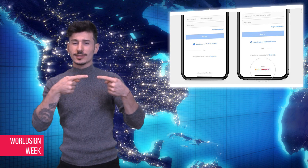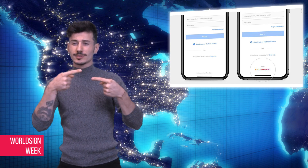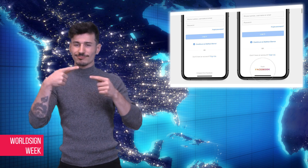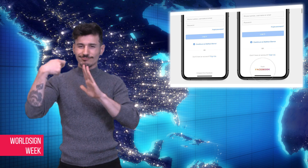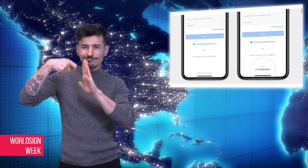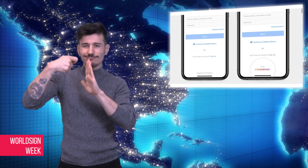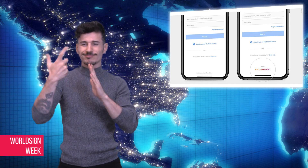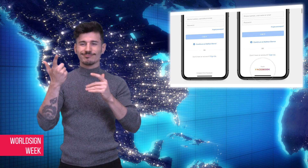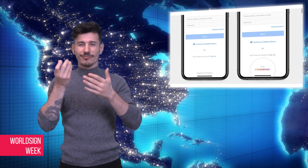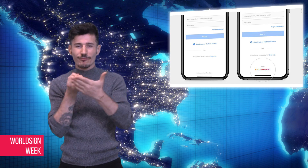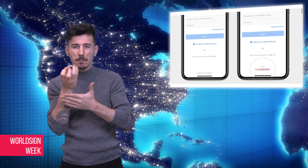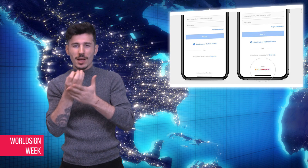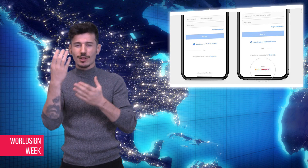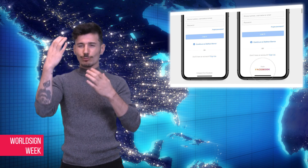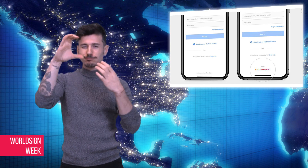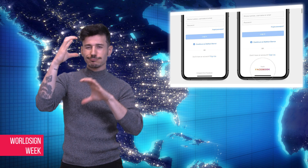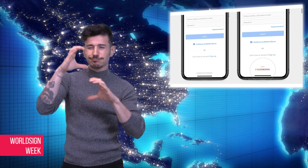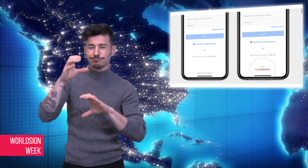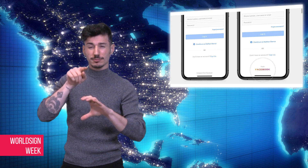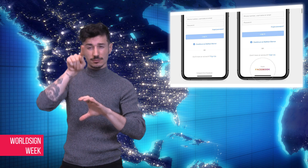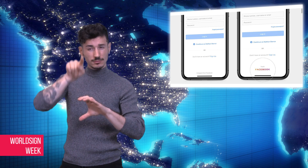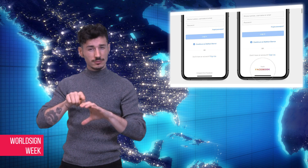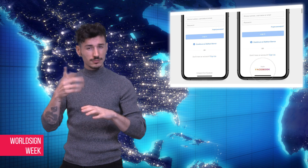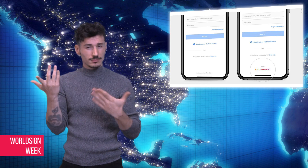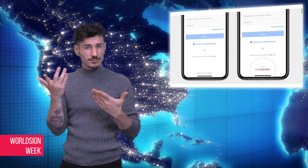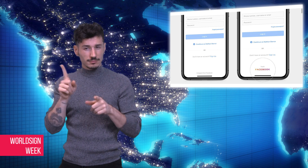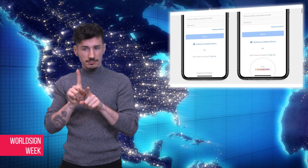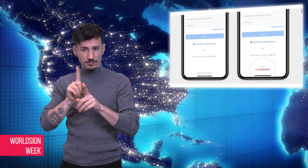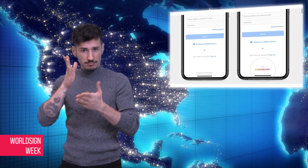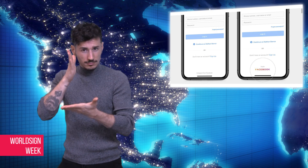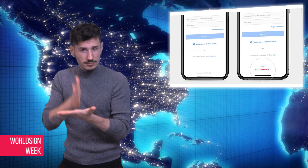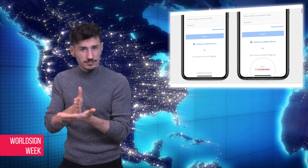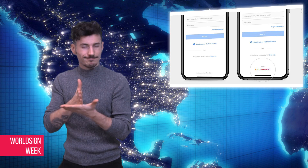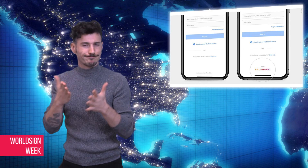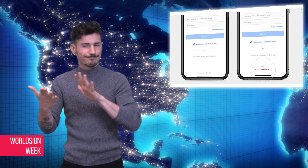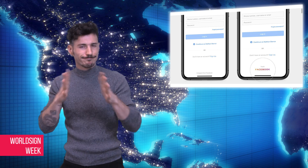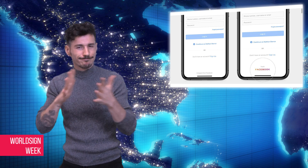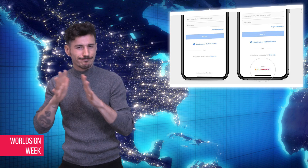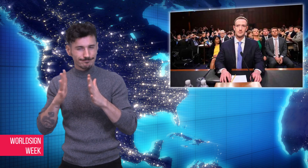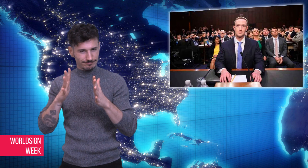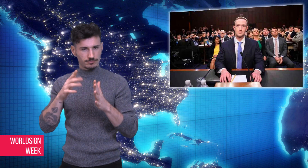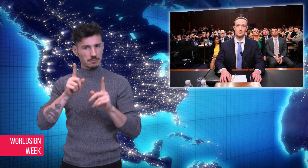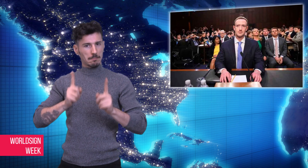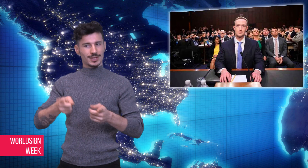over a number of issues lately including privacy